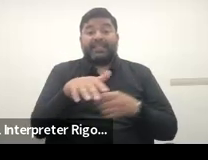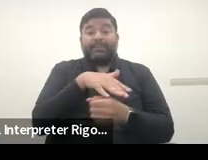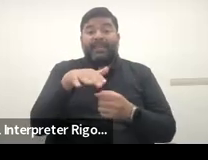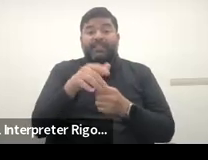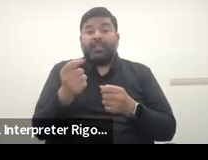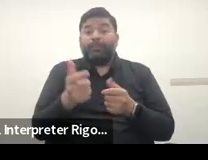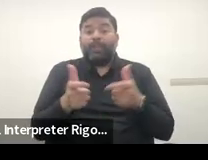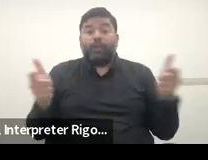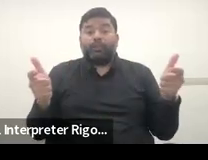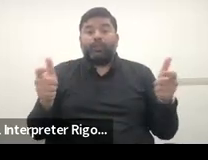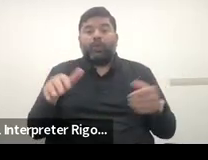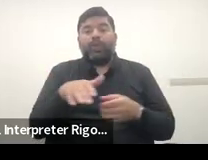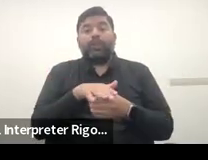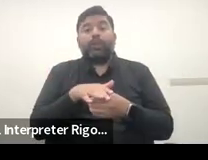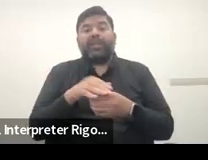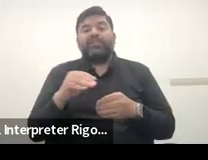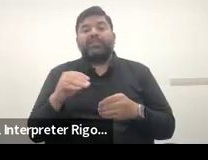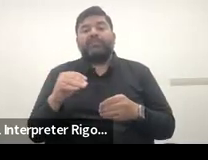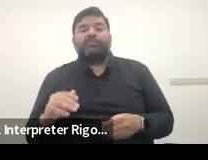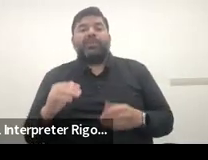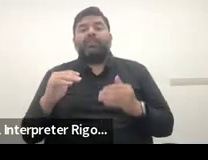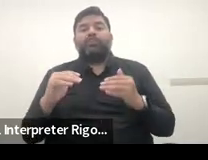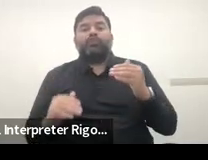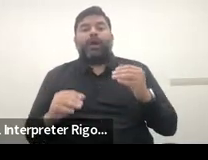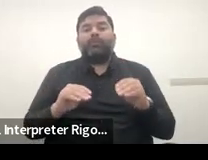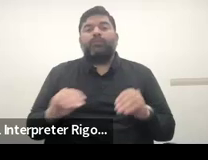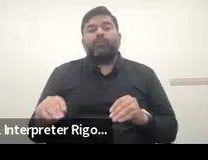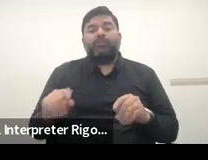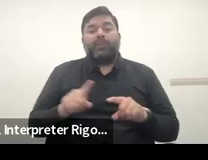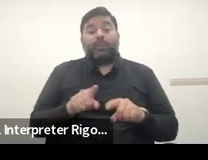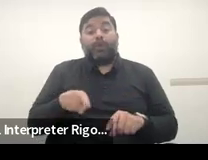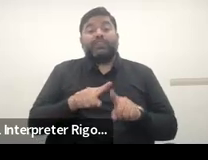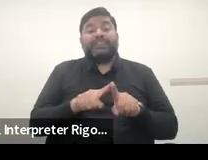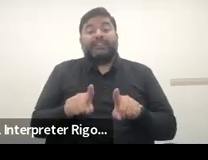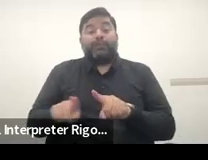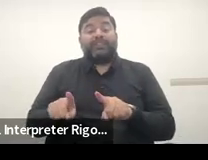dropped just a little bit and those those differences do reflect dialectical